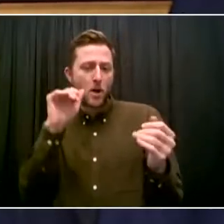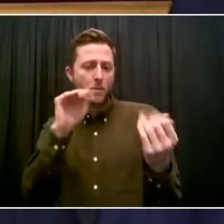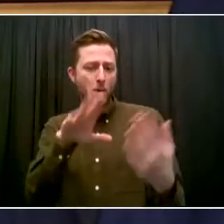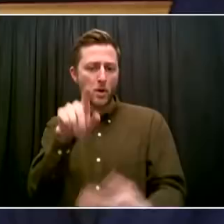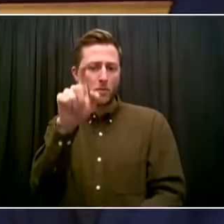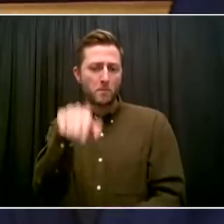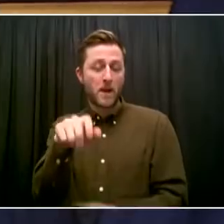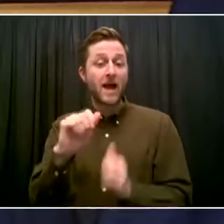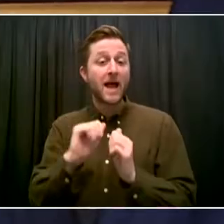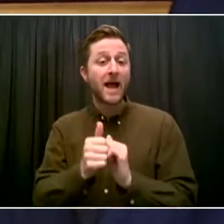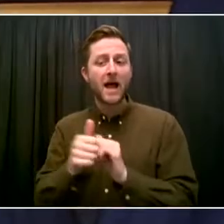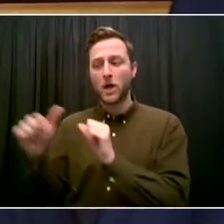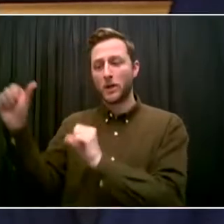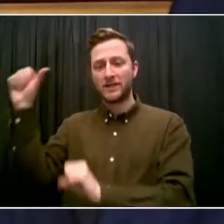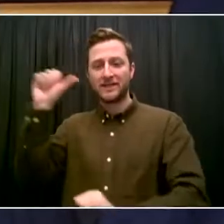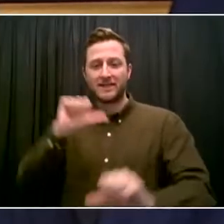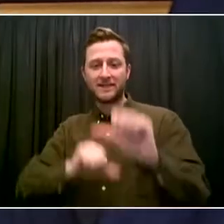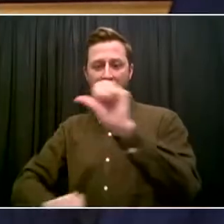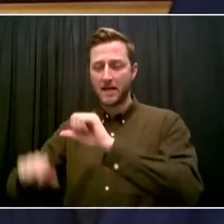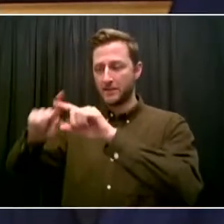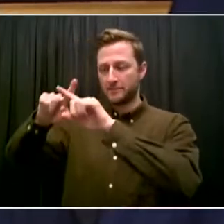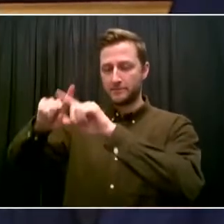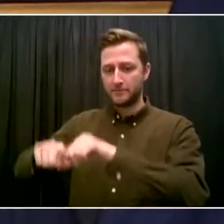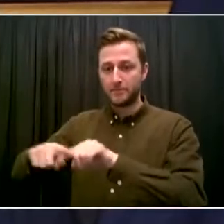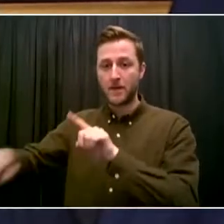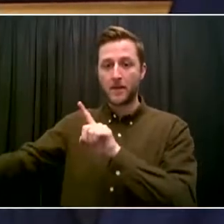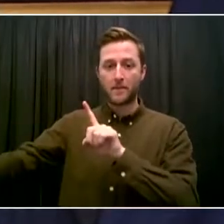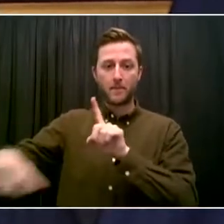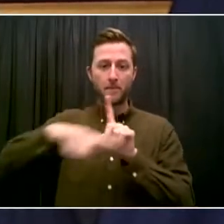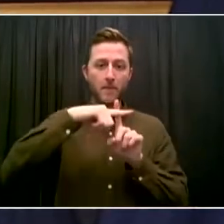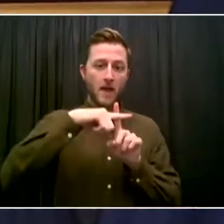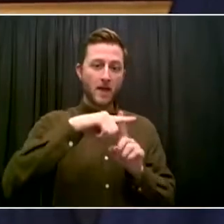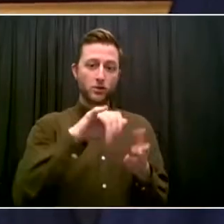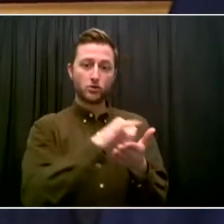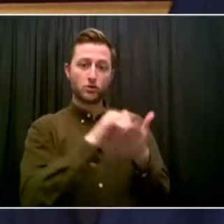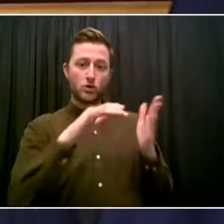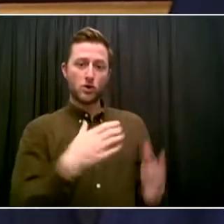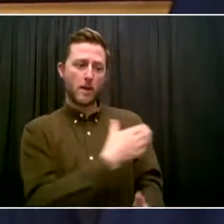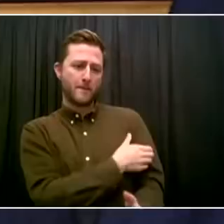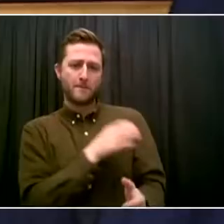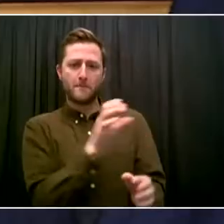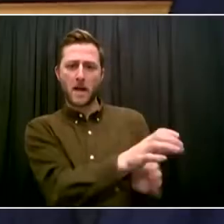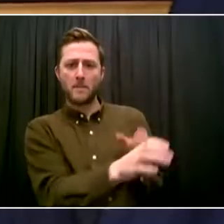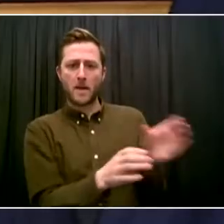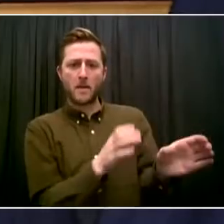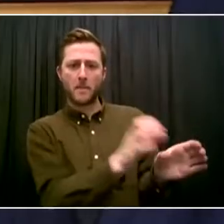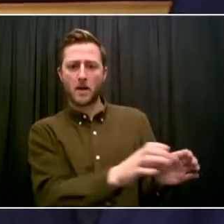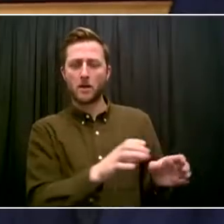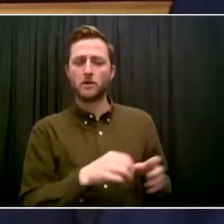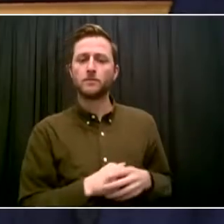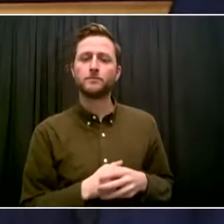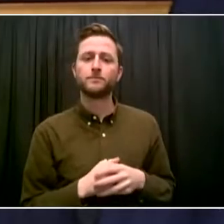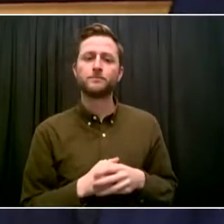THAT WE NEED TO LEARN RFOM COVID AND TO BE SMARTER AND OUTSMART THIS VIRUS BY USING